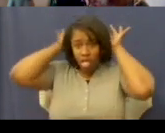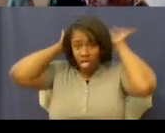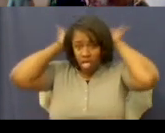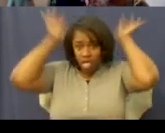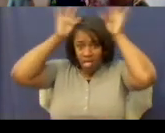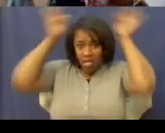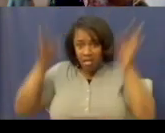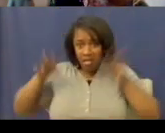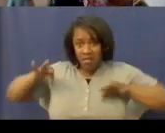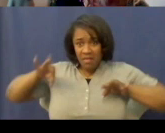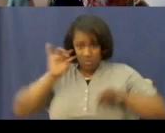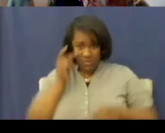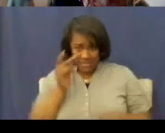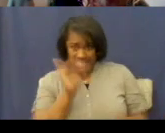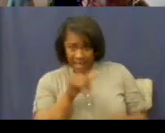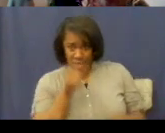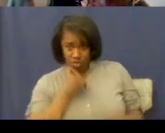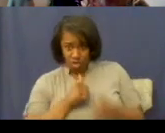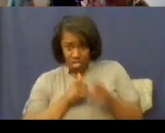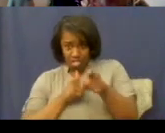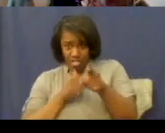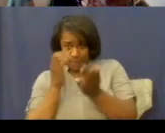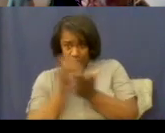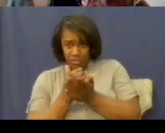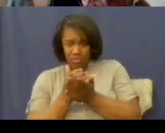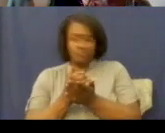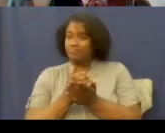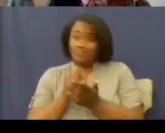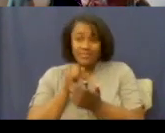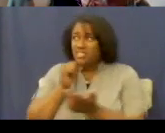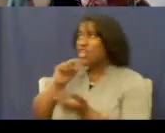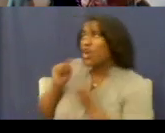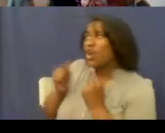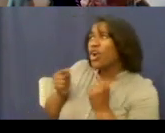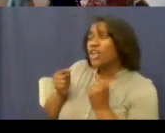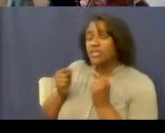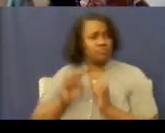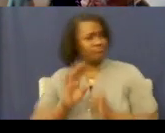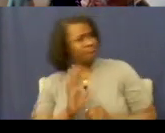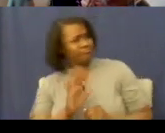Nina Schor: No. Doesn't hurt at all. It's kind of like putting a hat on your head. 80 00:05:06,925 --> 00:05,08,106 So -- 81 00:05,08,106 --> 00:05:11,279 >> Queenie: Oh yeah, I have a crown, it doesn't hurt!